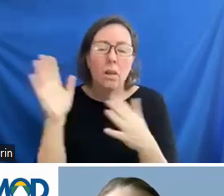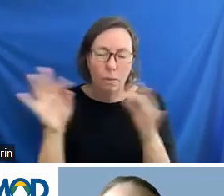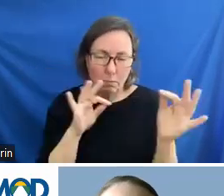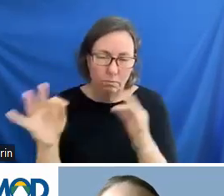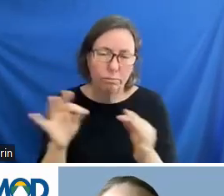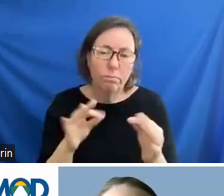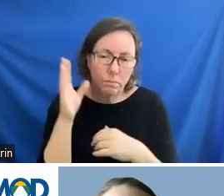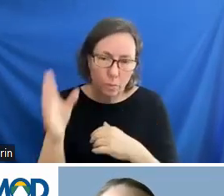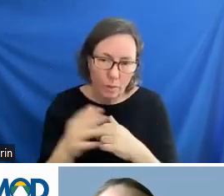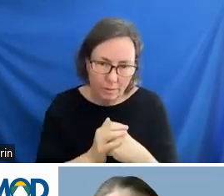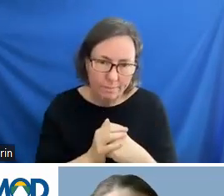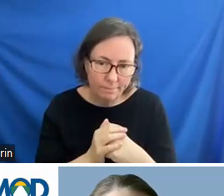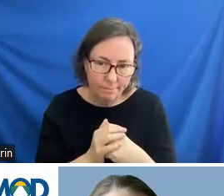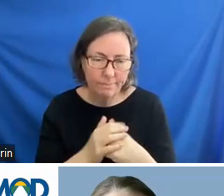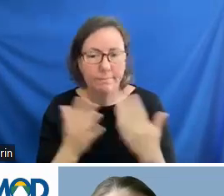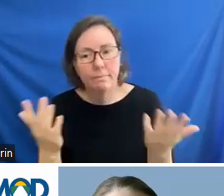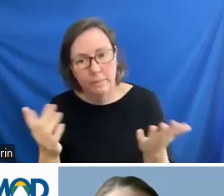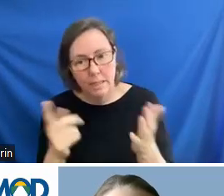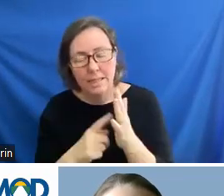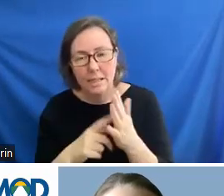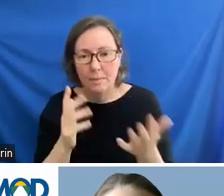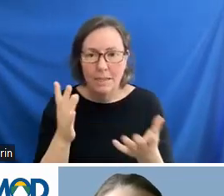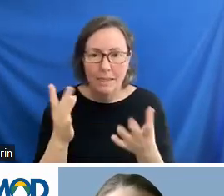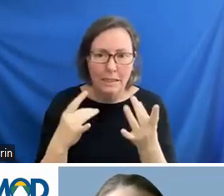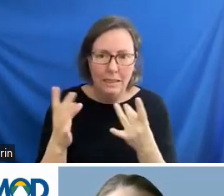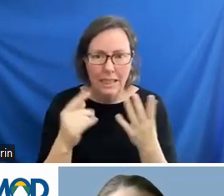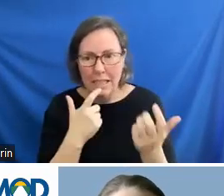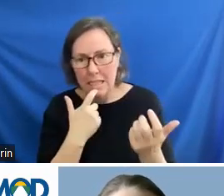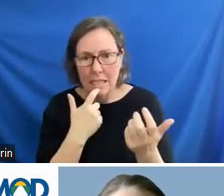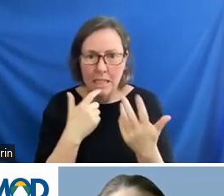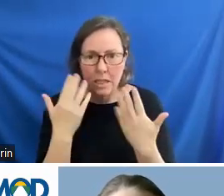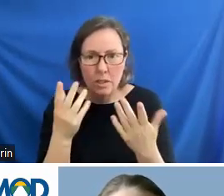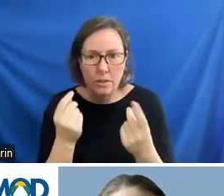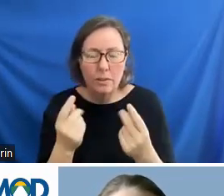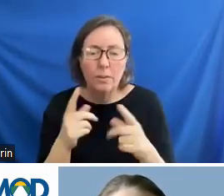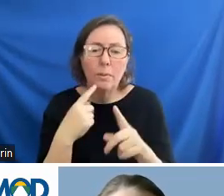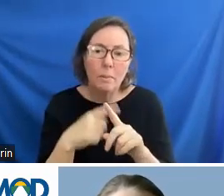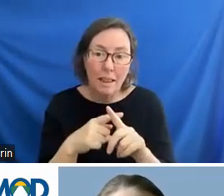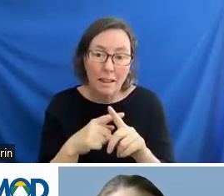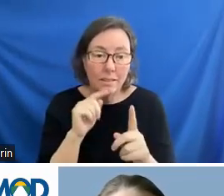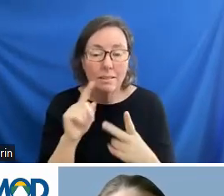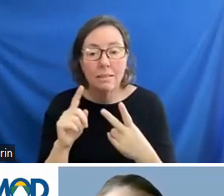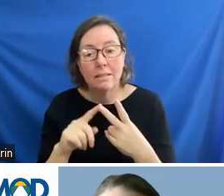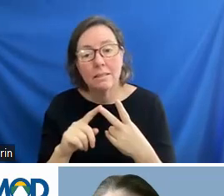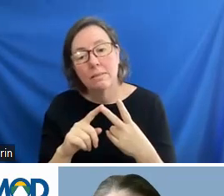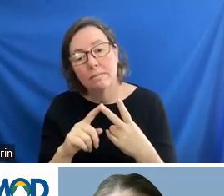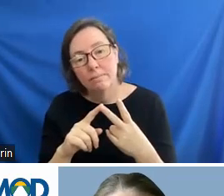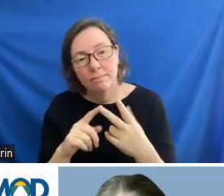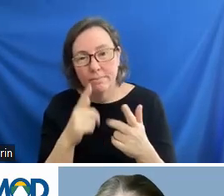you know, what is challenging to navigate, but also interesting to kind of talk